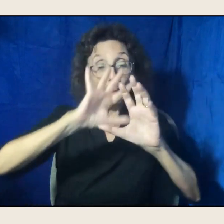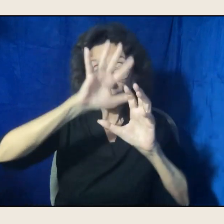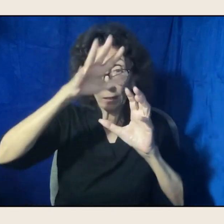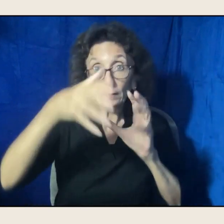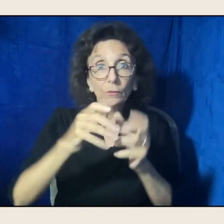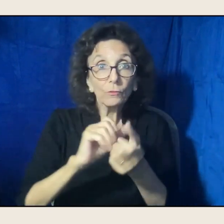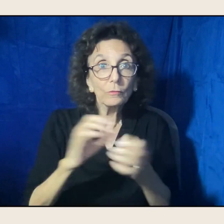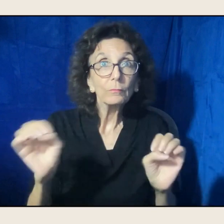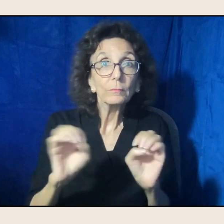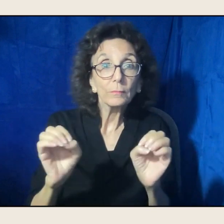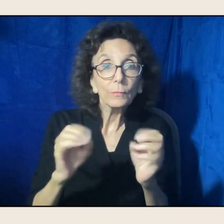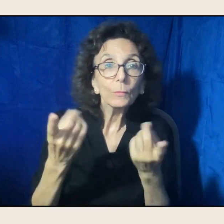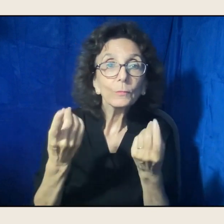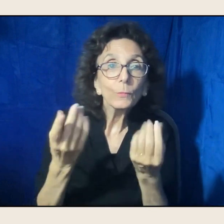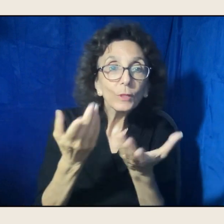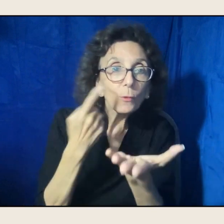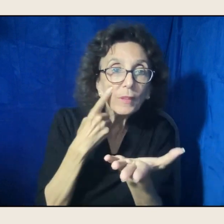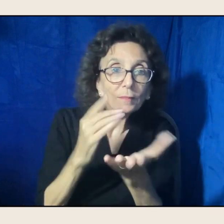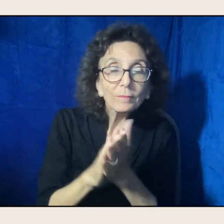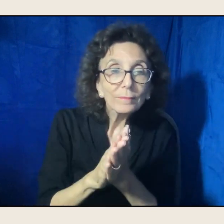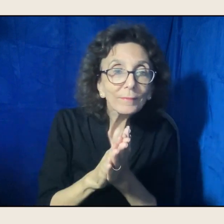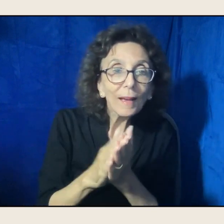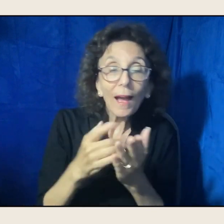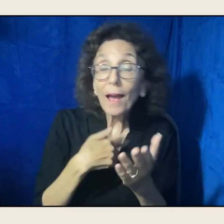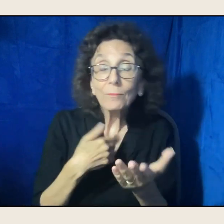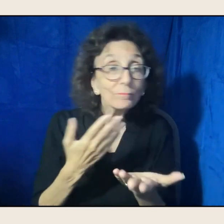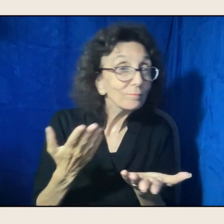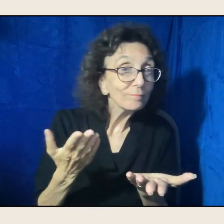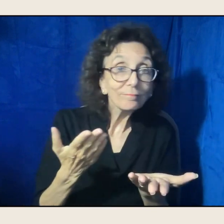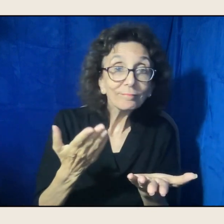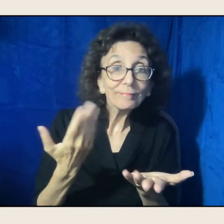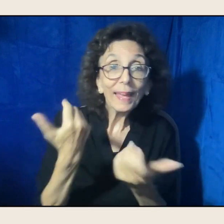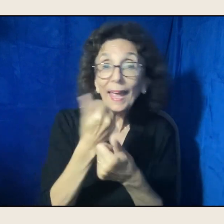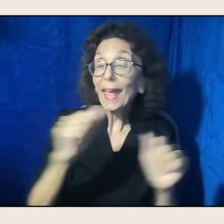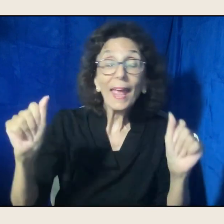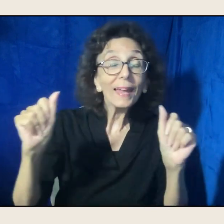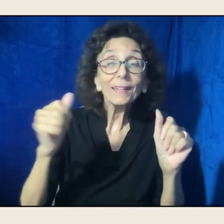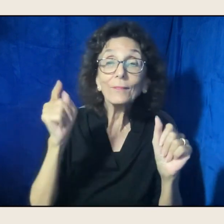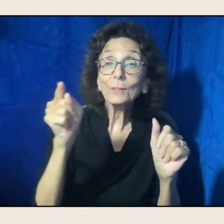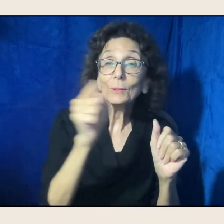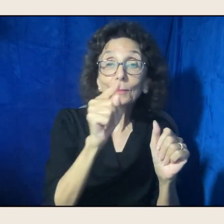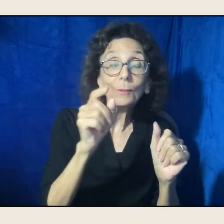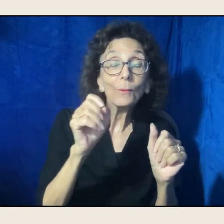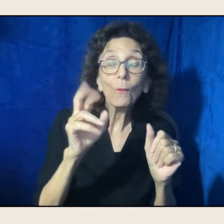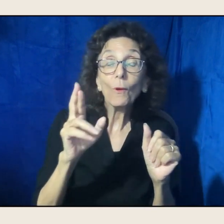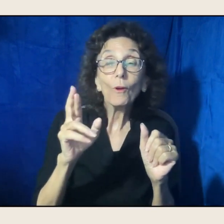And we can begin anywhere, or we could begin perhaps with Emily.